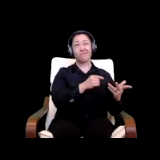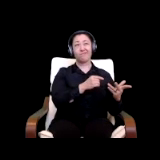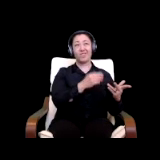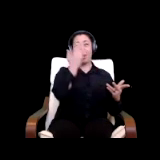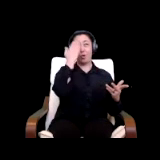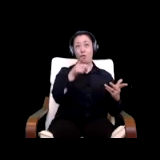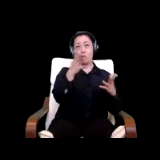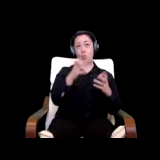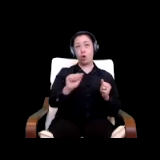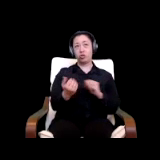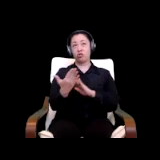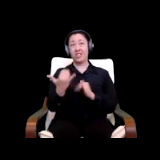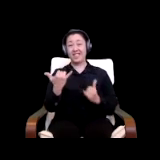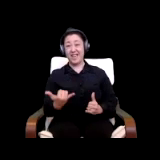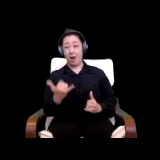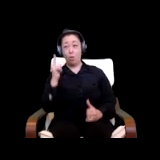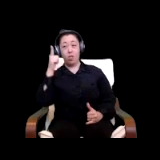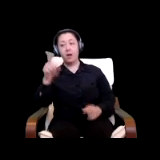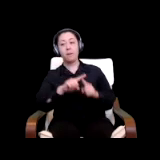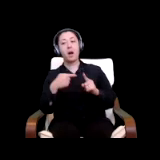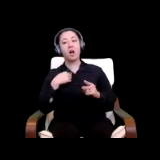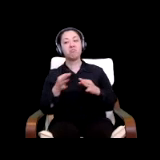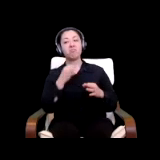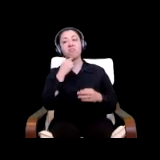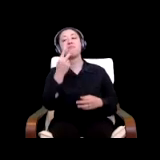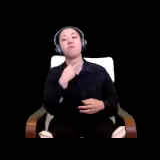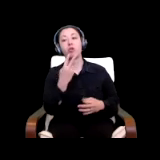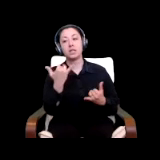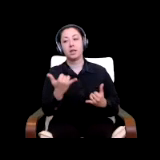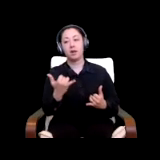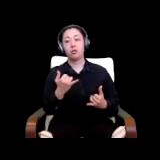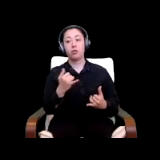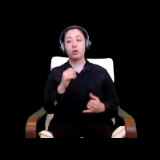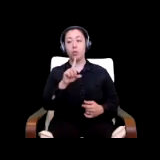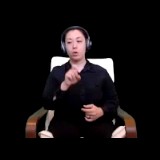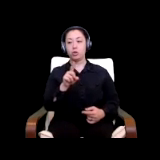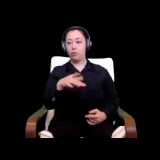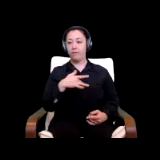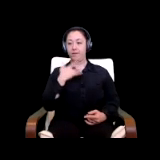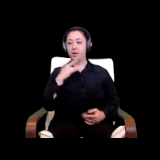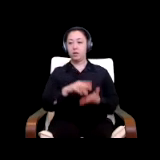later but it says do you feel students with CHARGE should have a one to one para while